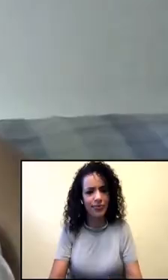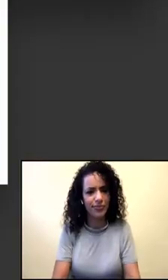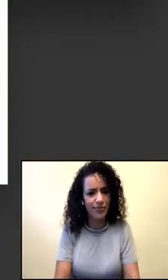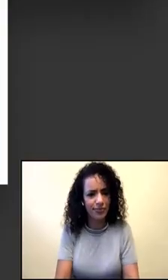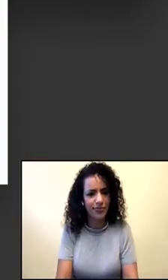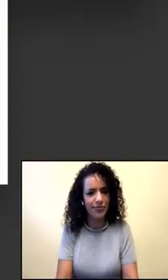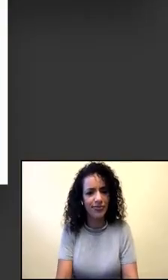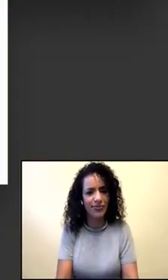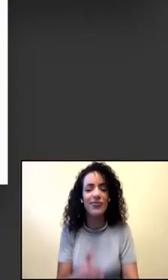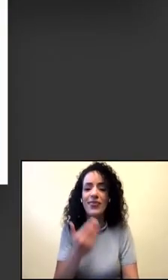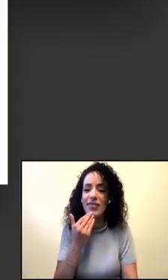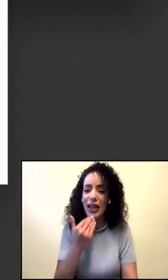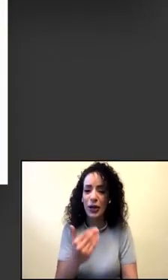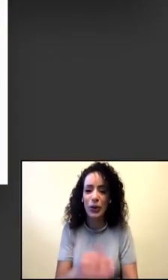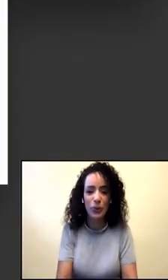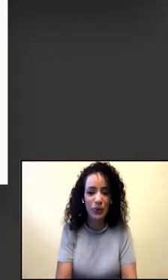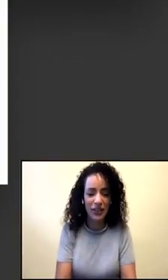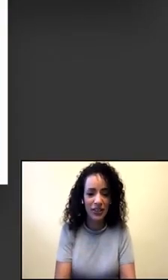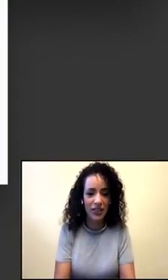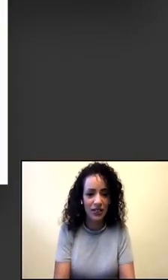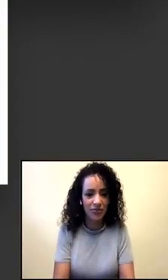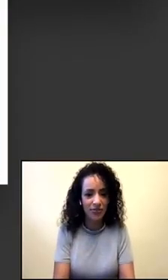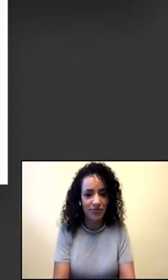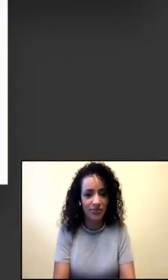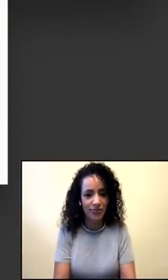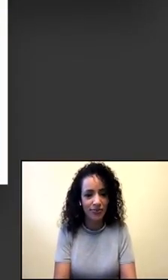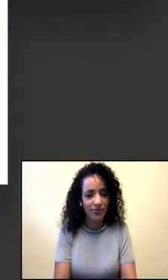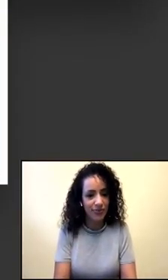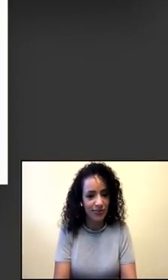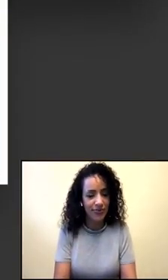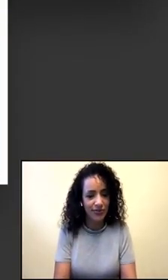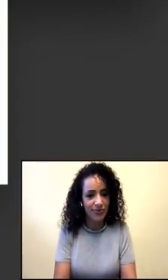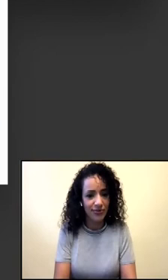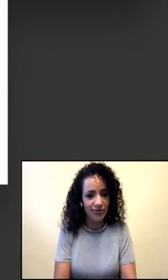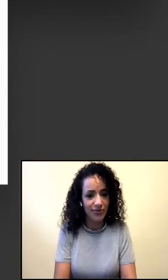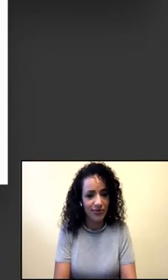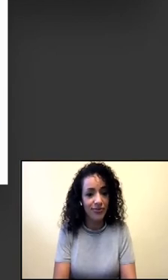Thank you Ghazal. And I wanted to then, you know building on precisely that thinking about